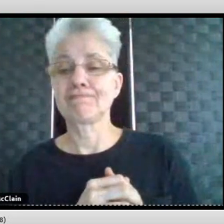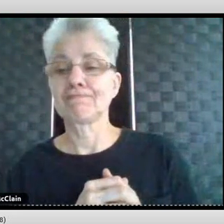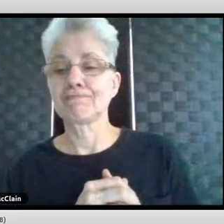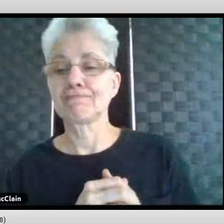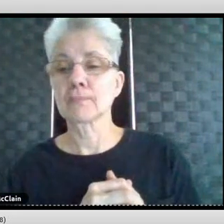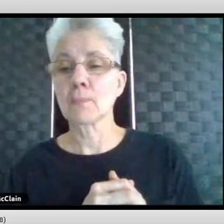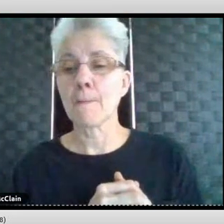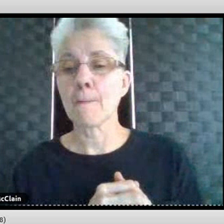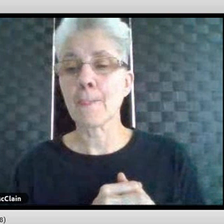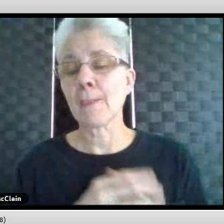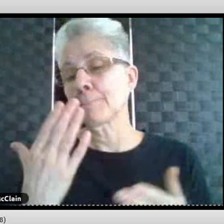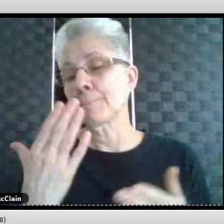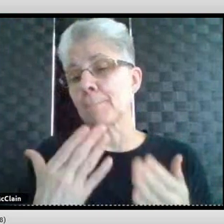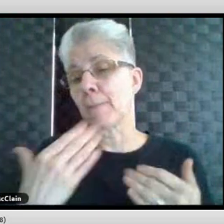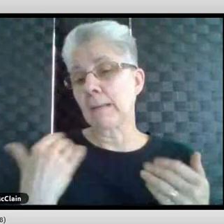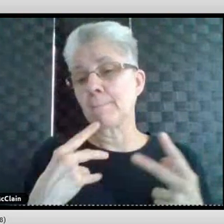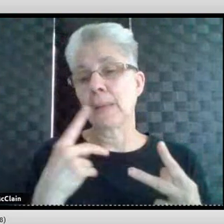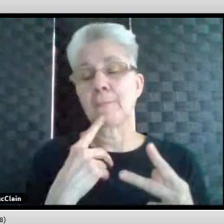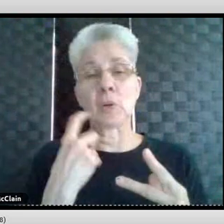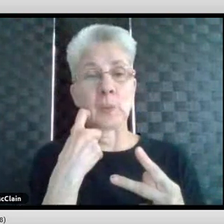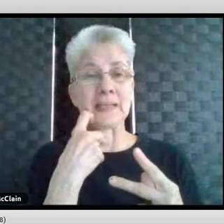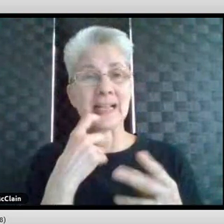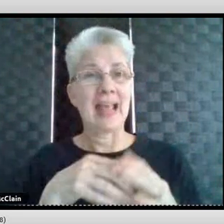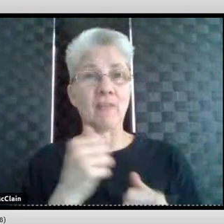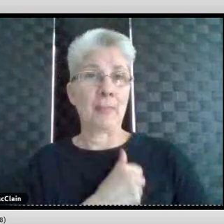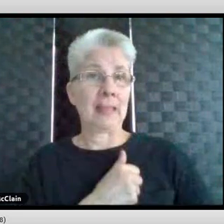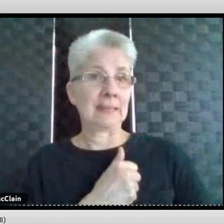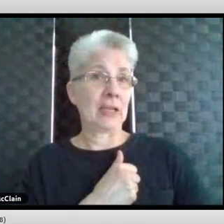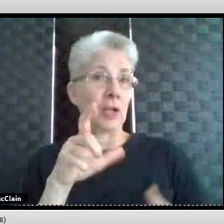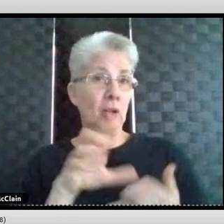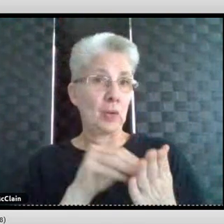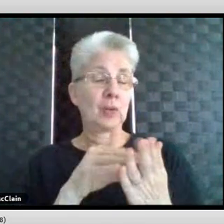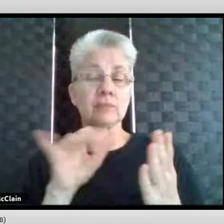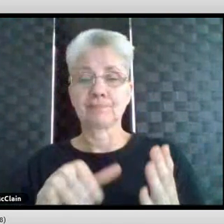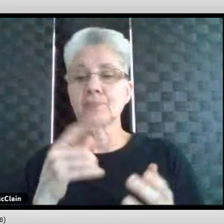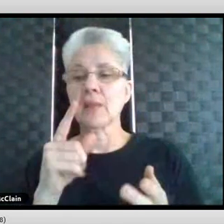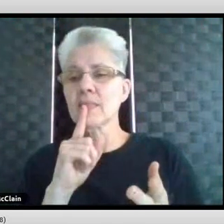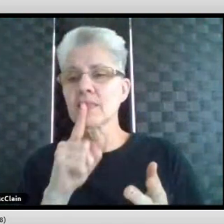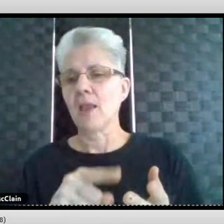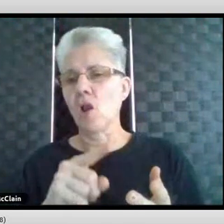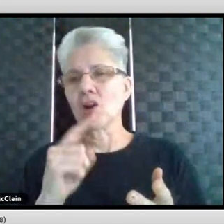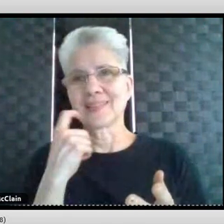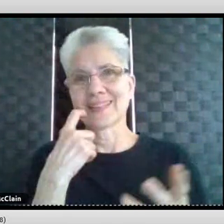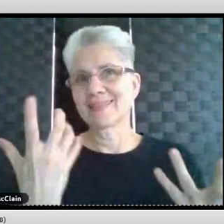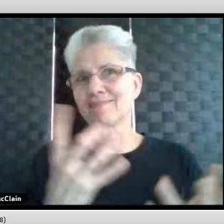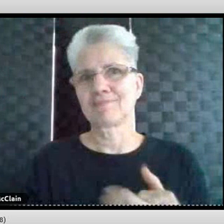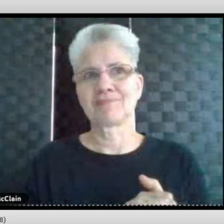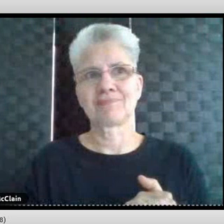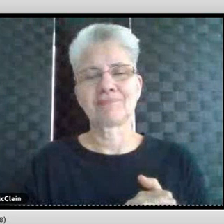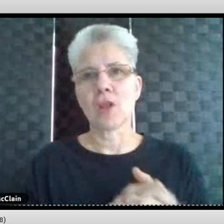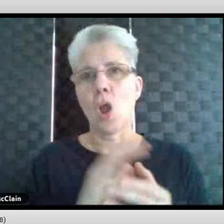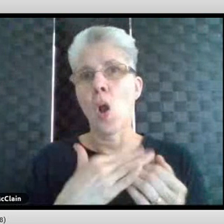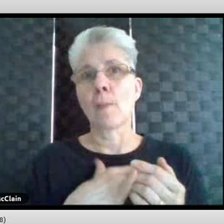"Maybe young people recently out of the military." They are just almost not keeping their heads above water,